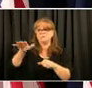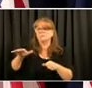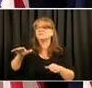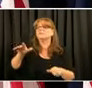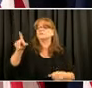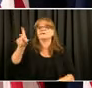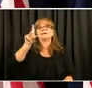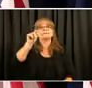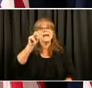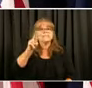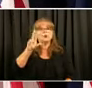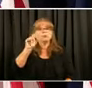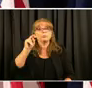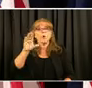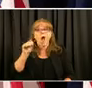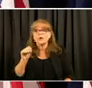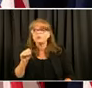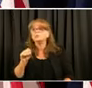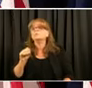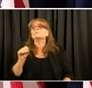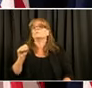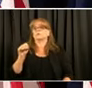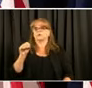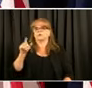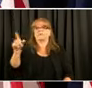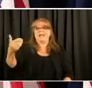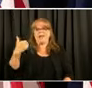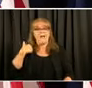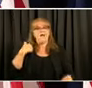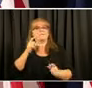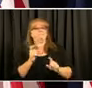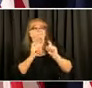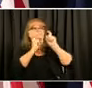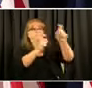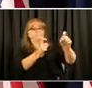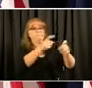under protector neighbors allows everybody else to operate in a reasonable way gatherings up to